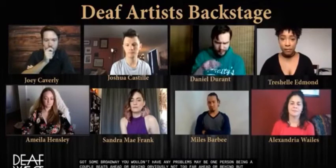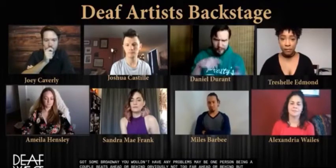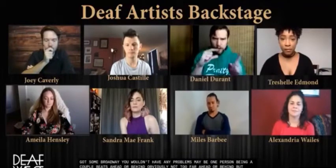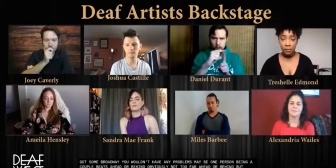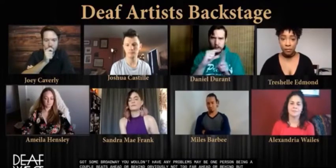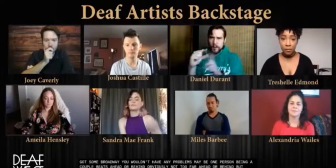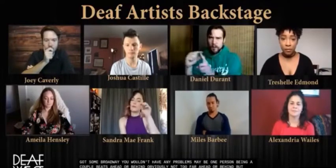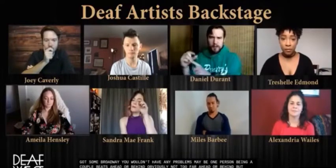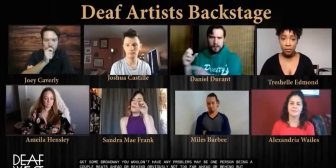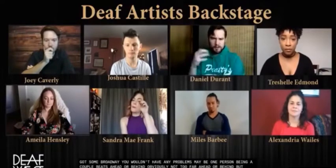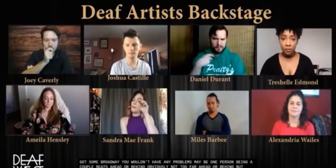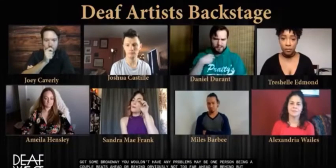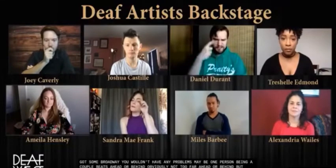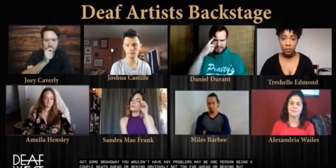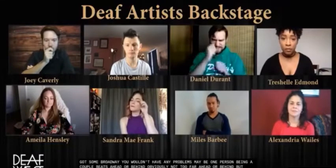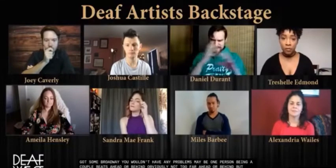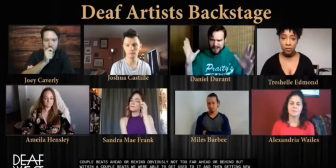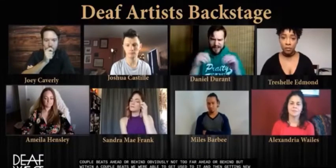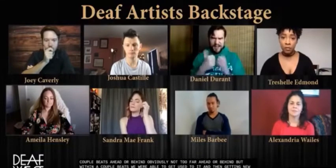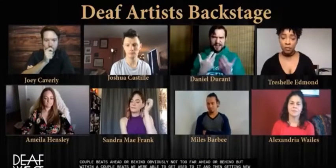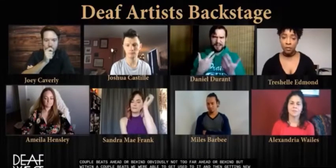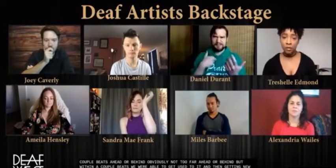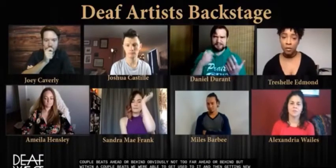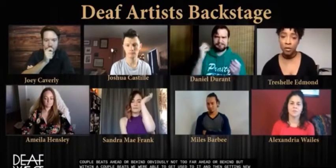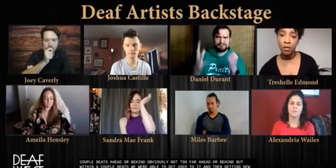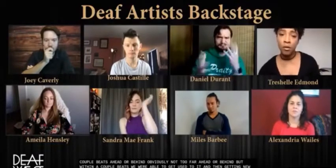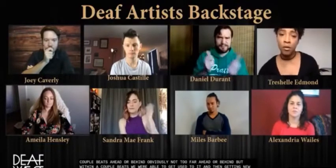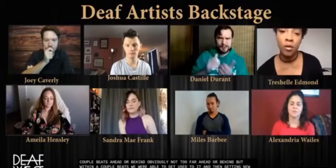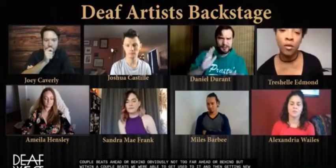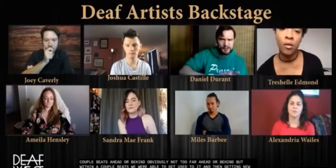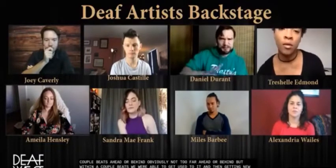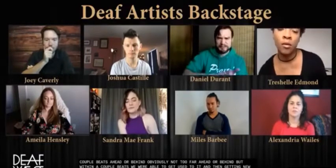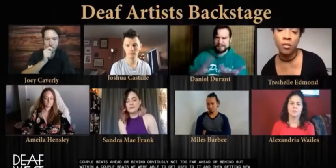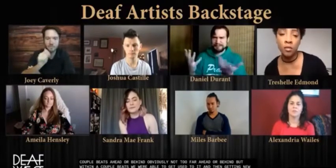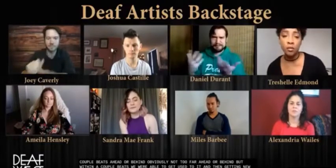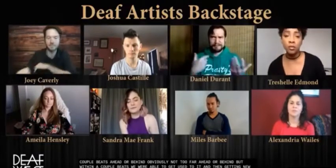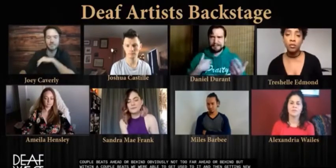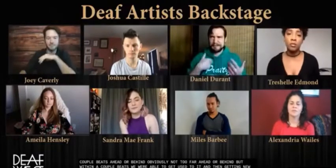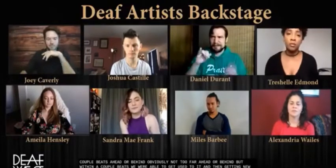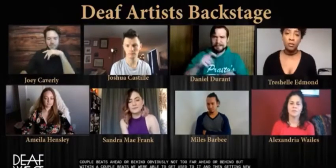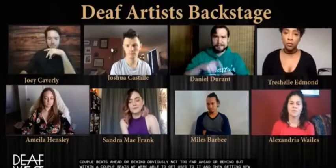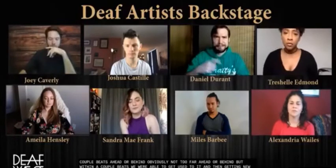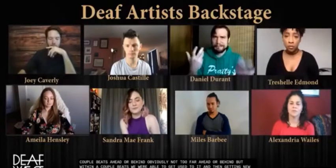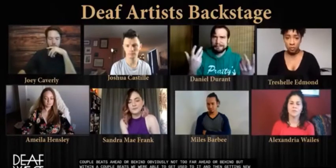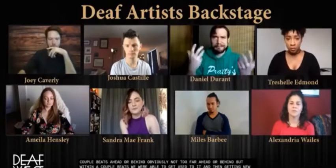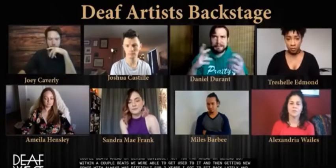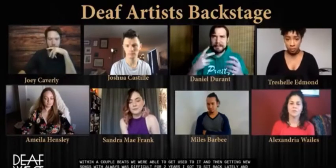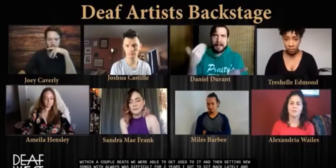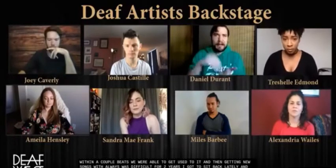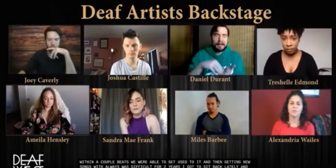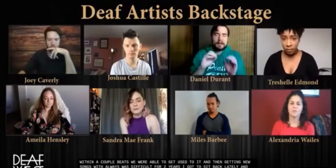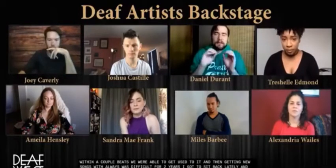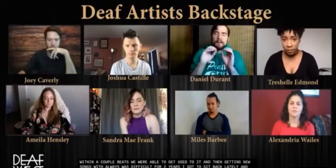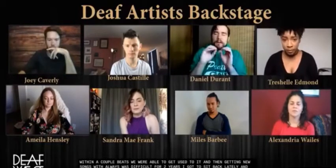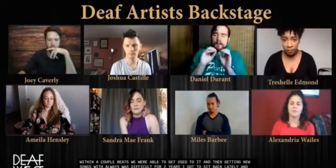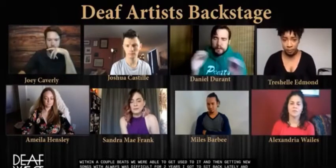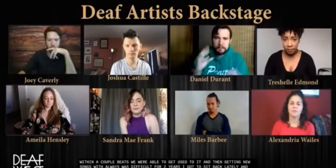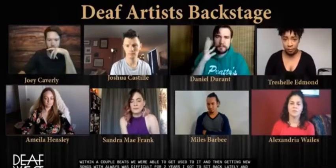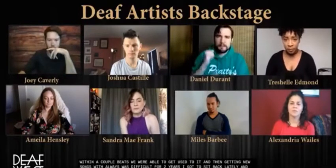I had read it from the script, and I knew the words, but I didn't have a vision for what it was going to look like or how I was going to sign it even.